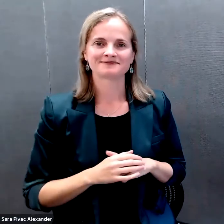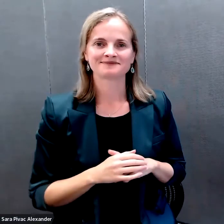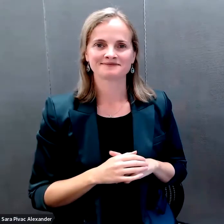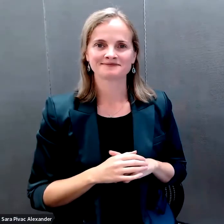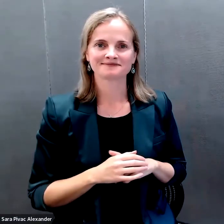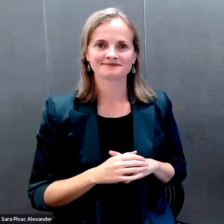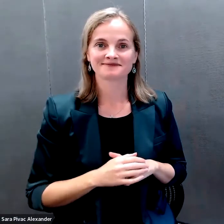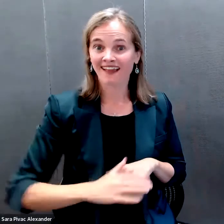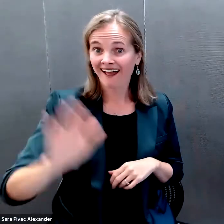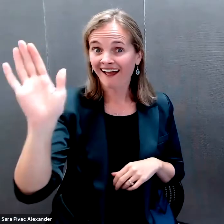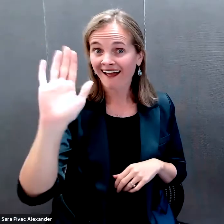all one signed